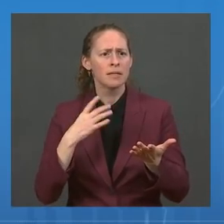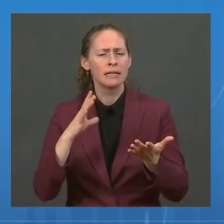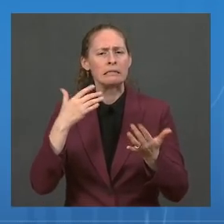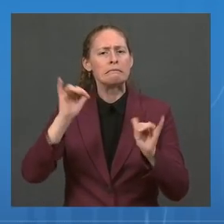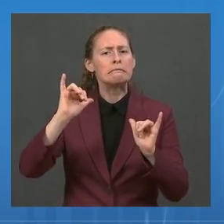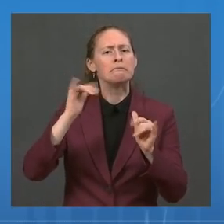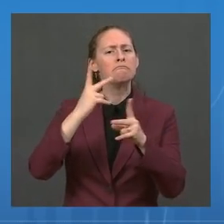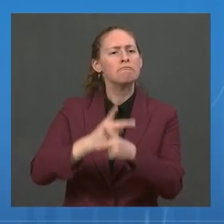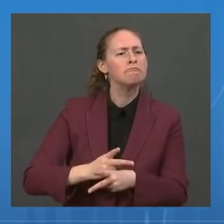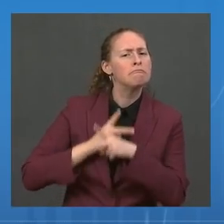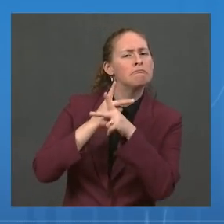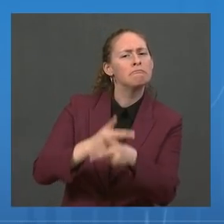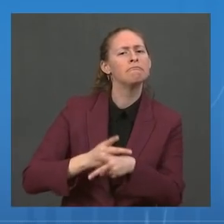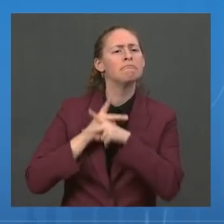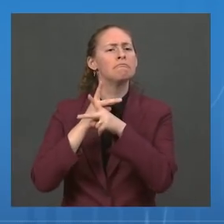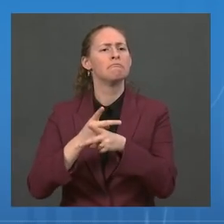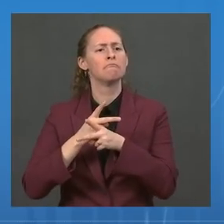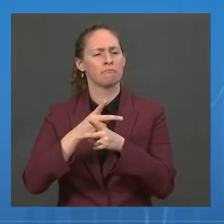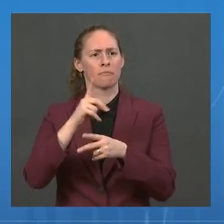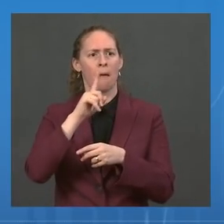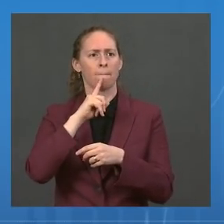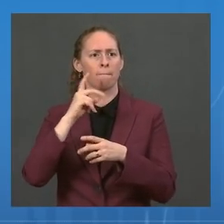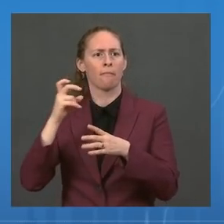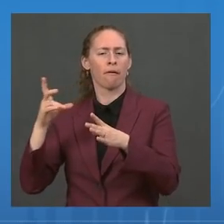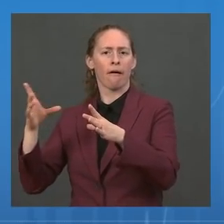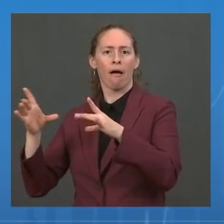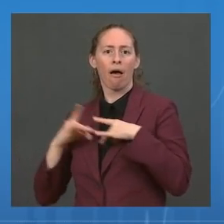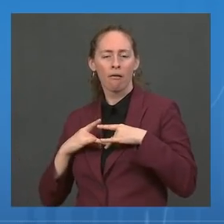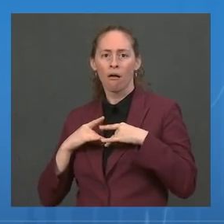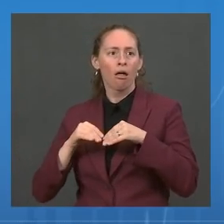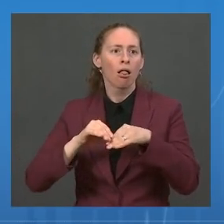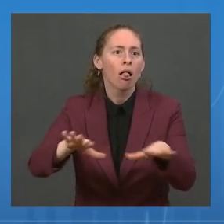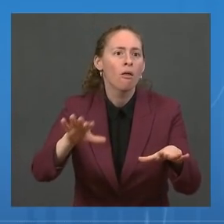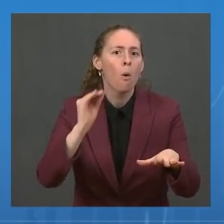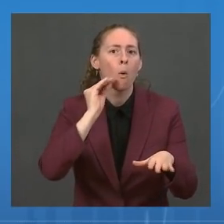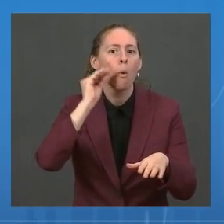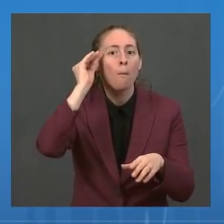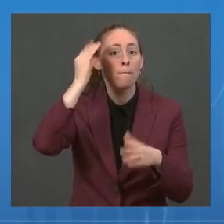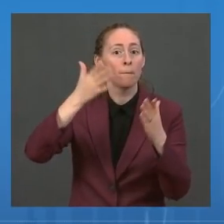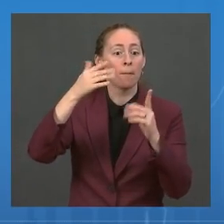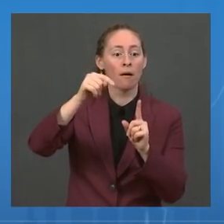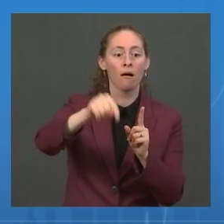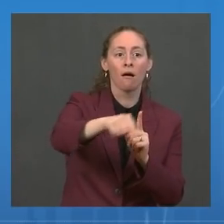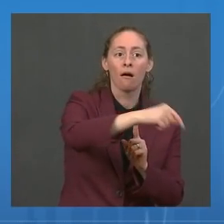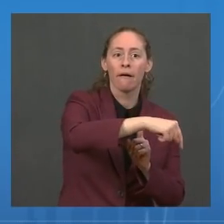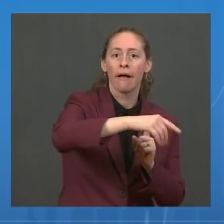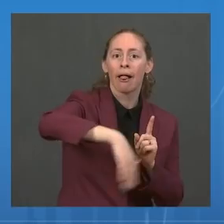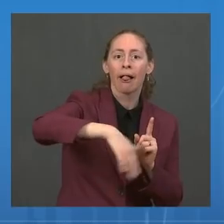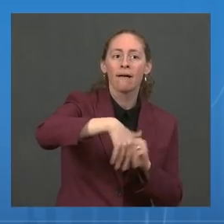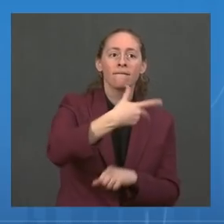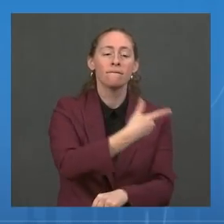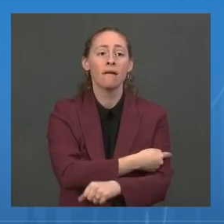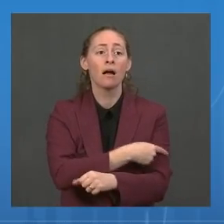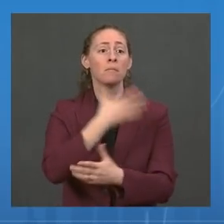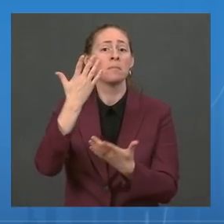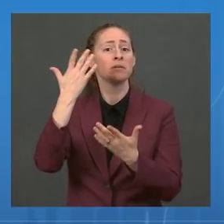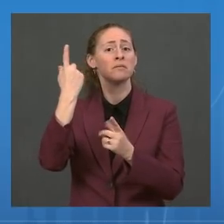to avoid transmitting to people at home who may be unvaccinated; maybe they've got elderly relatives at home who are immunocompromised,